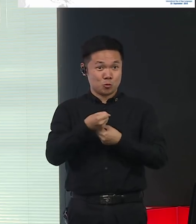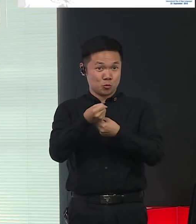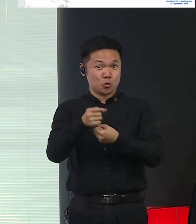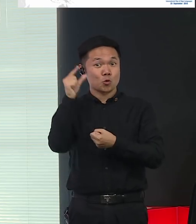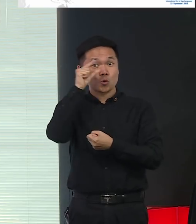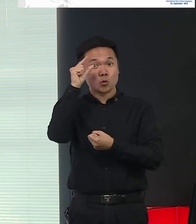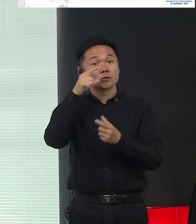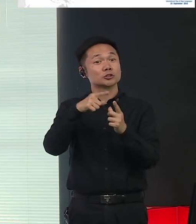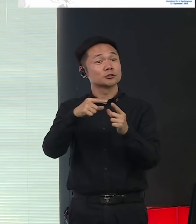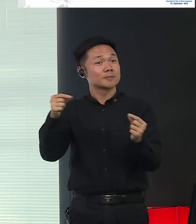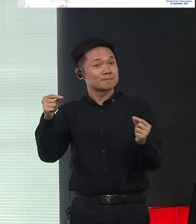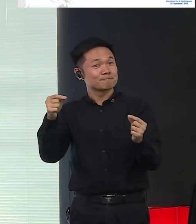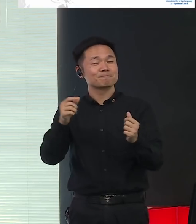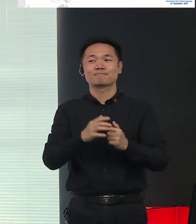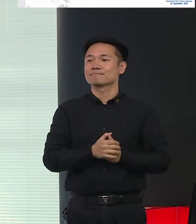Also, I would like to thank Google